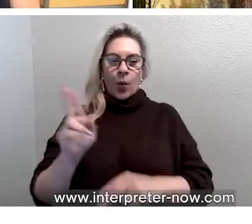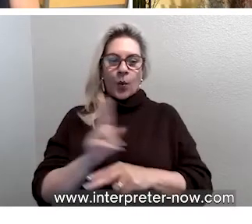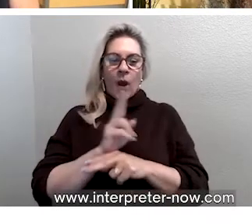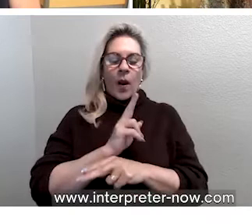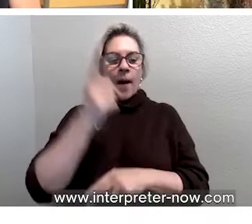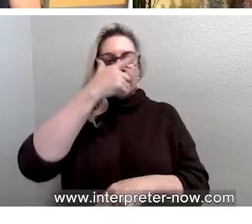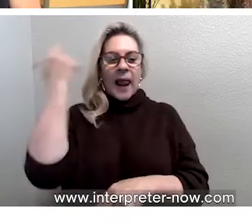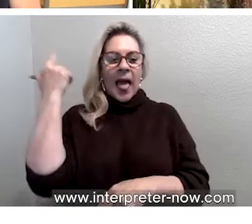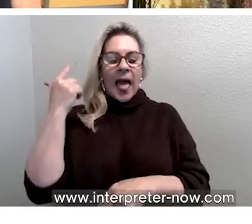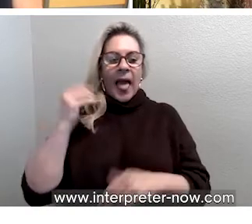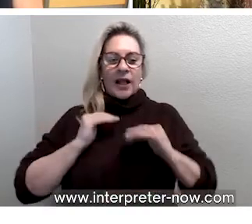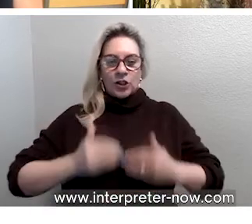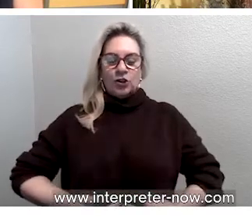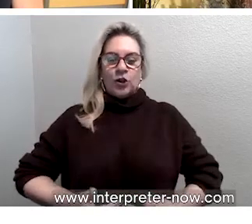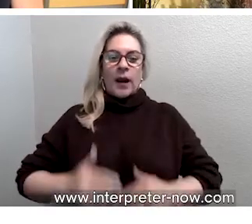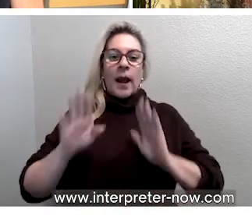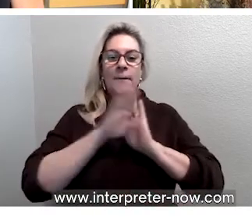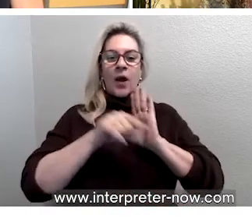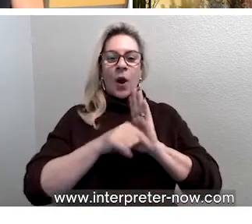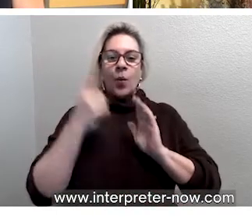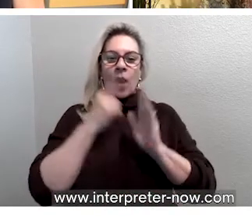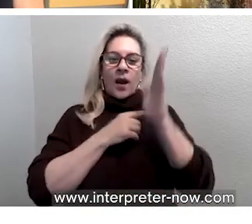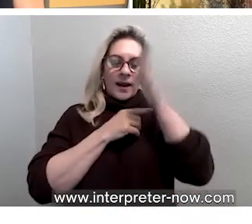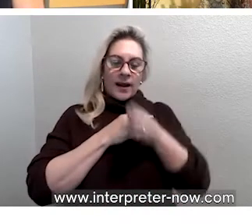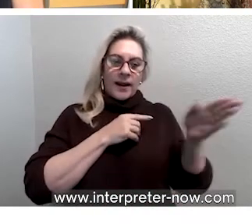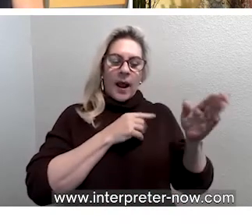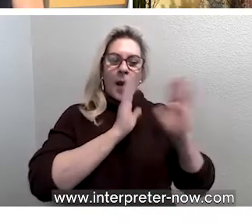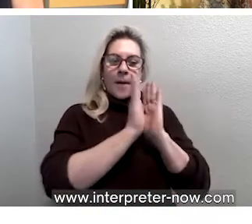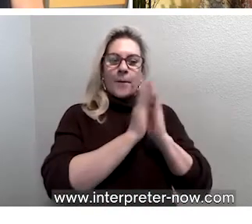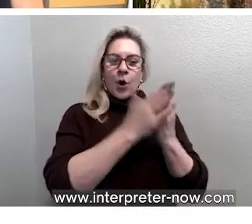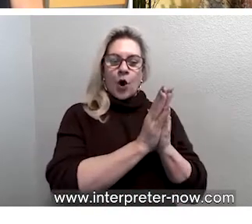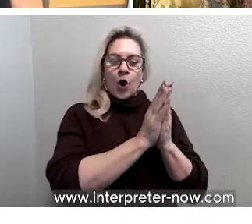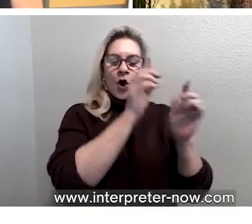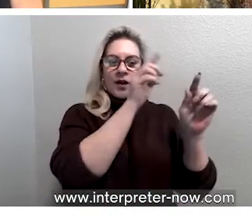In the background I have on one side a vertical bookshelf with a plant cascading down it and